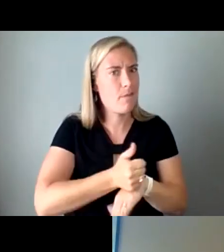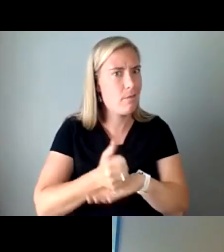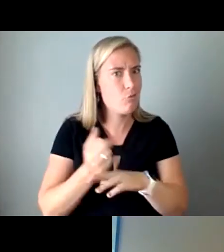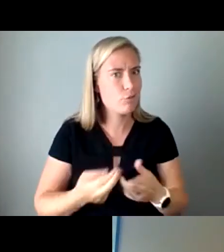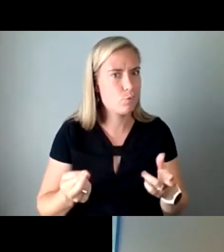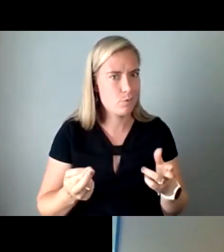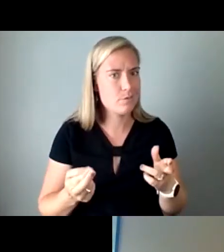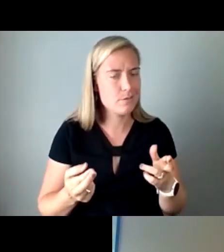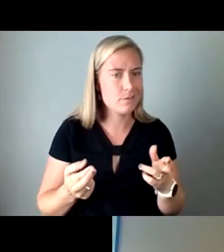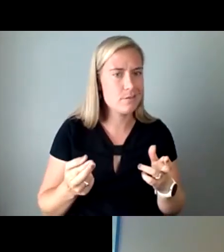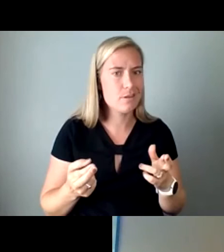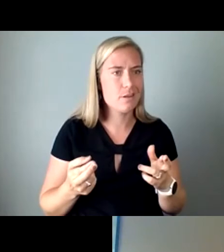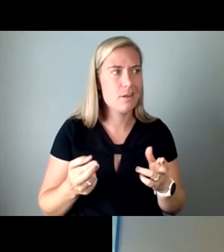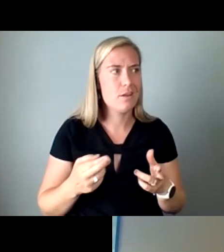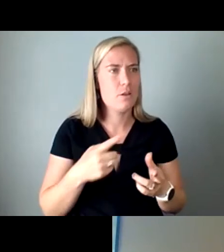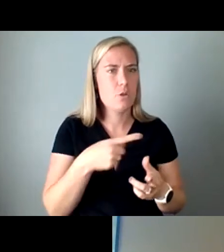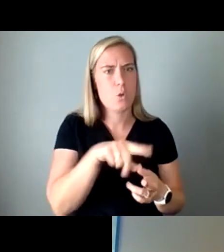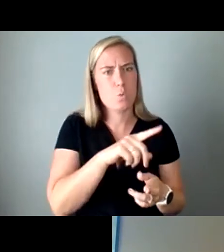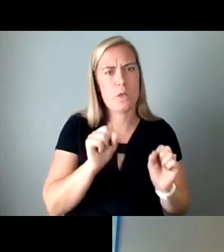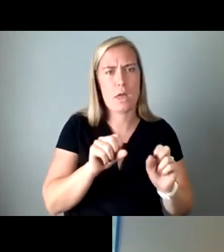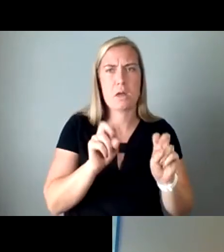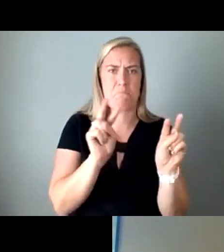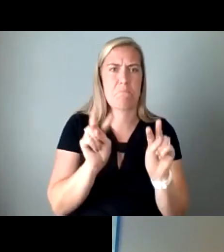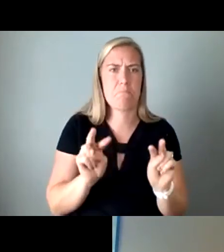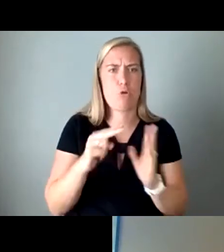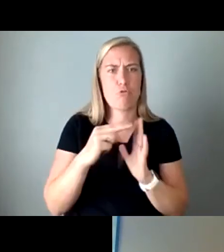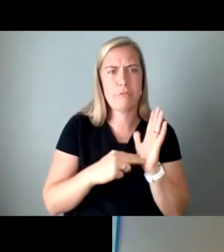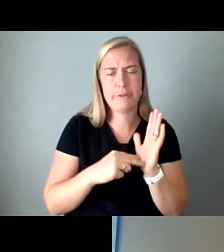that I think will be very helpful to people. That really lays out the facts